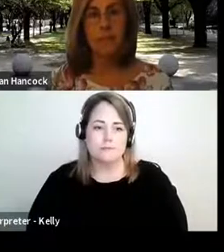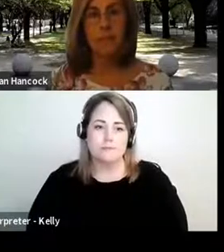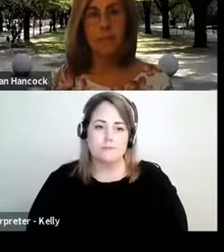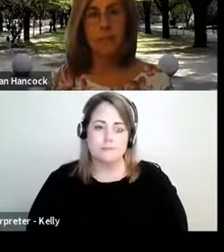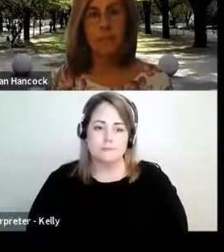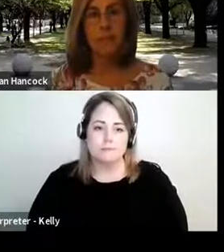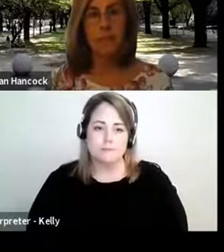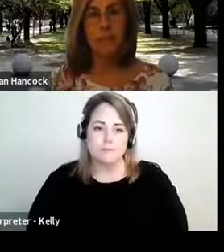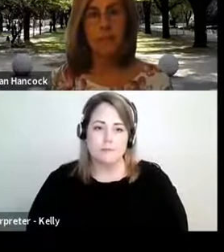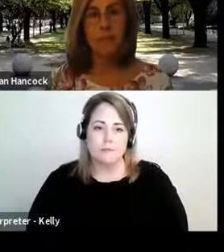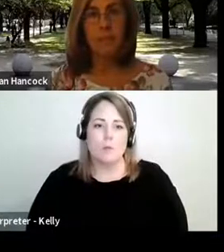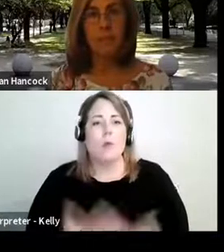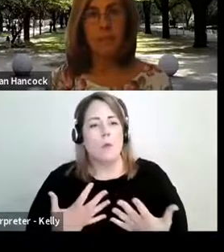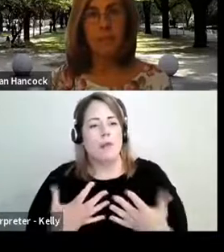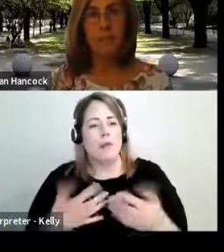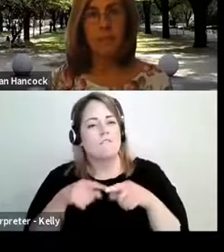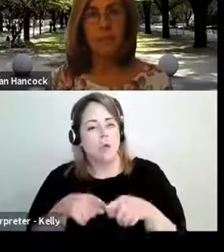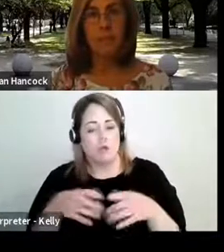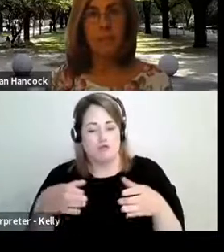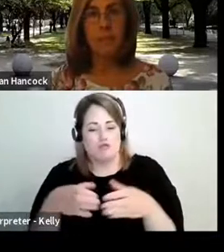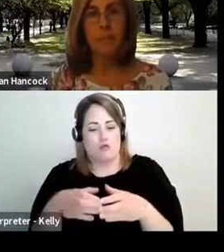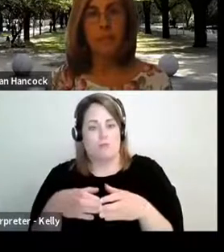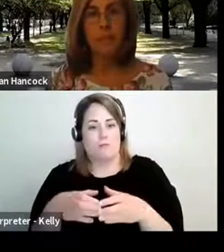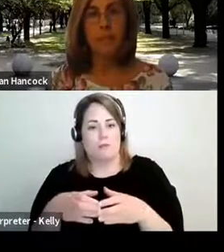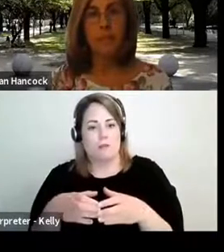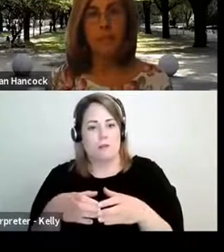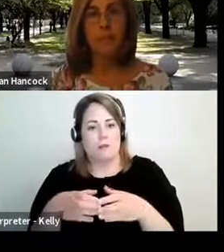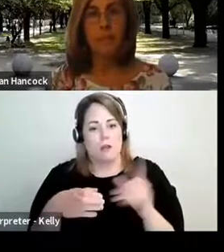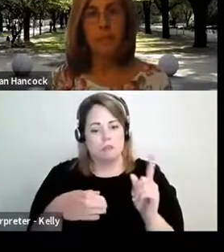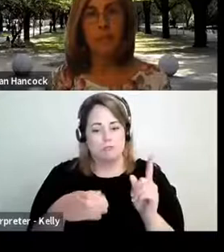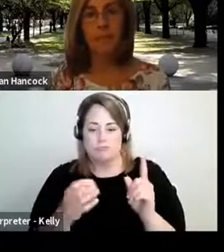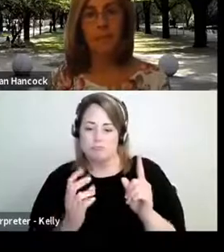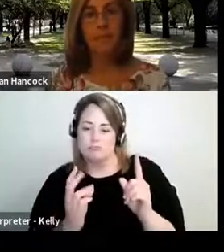of a group basis, rather than an individual basis. We don’t need as many mentors, which obviously